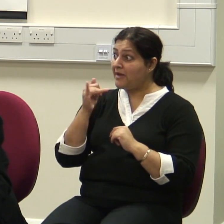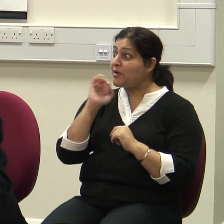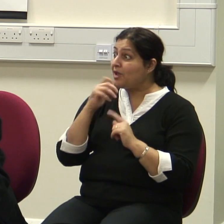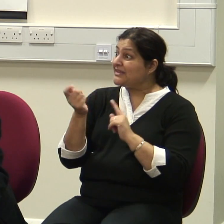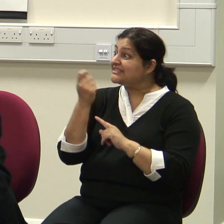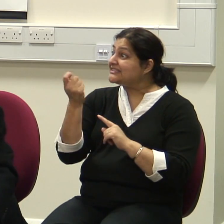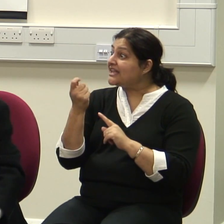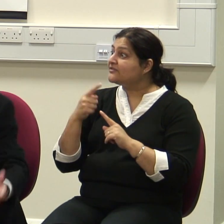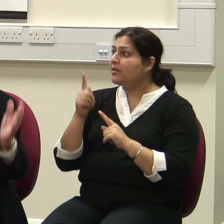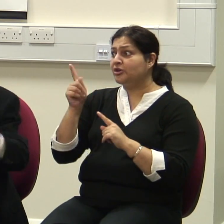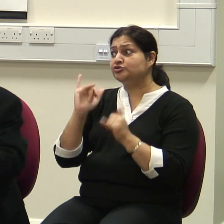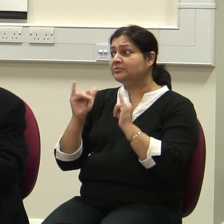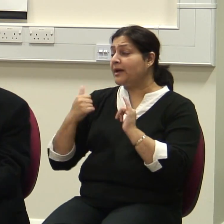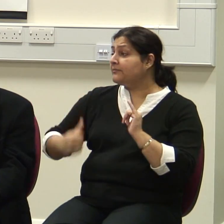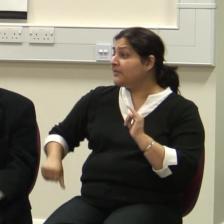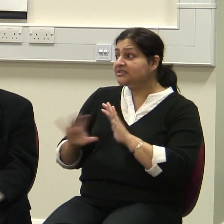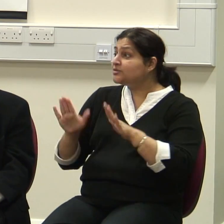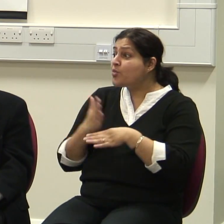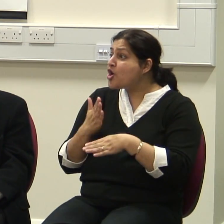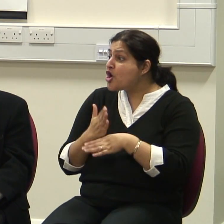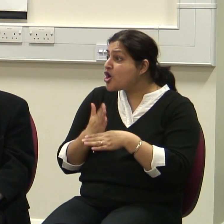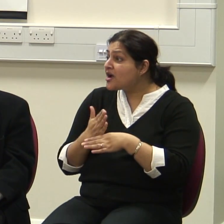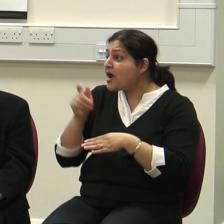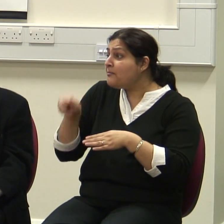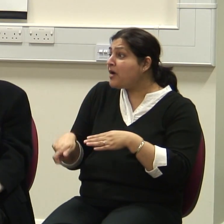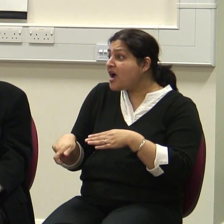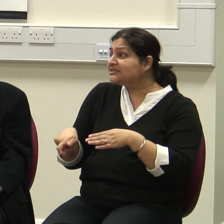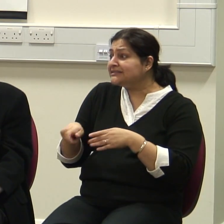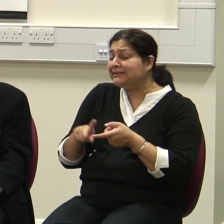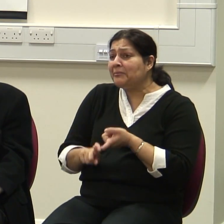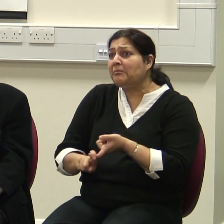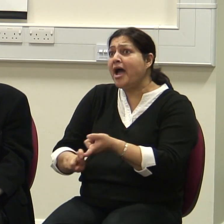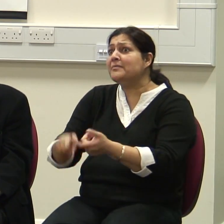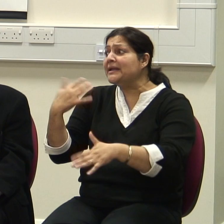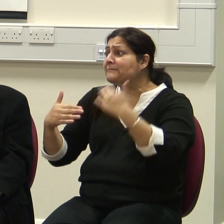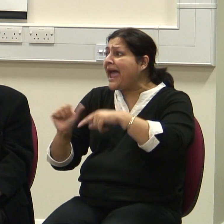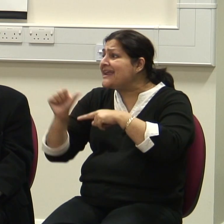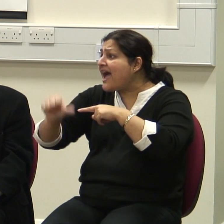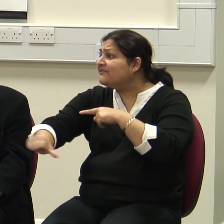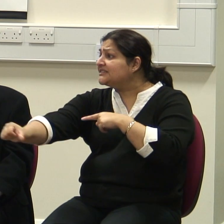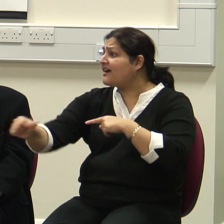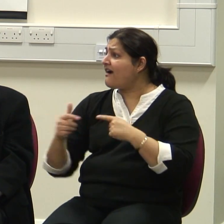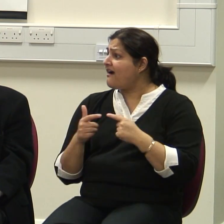in pain and worse off than before. It’s a gamble.